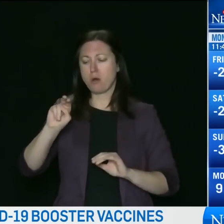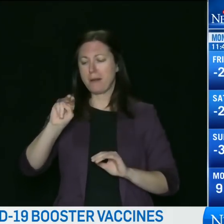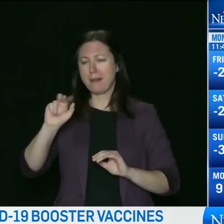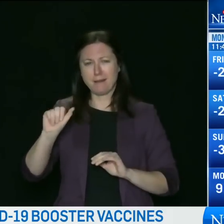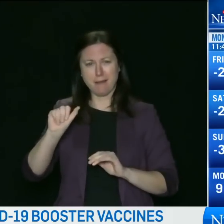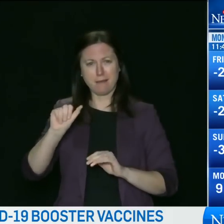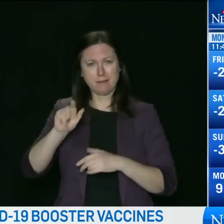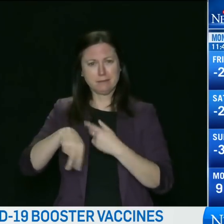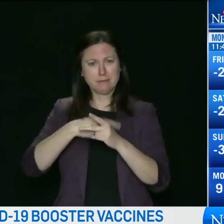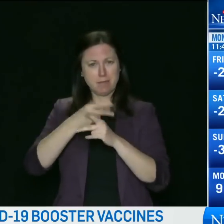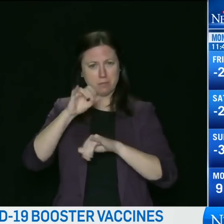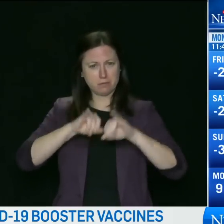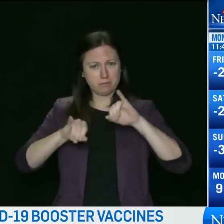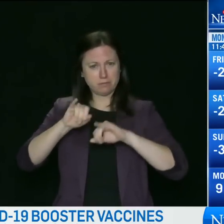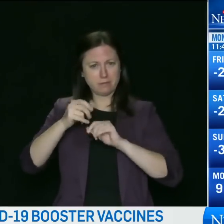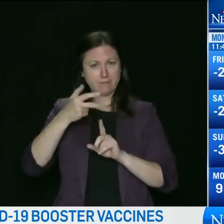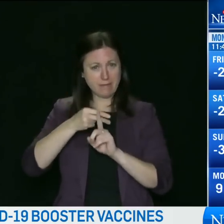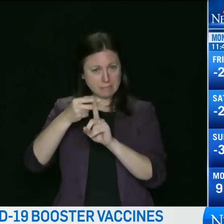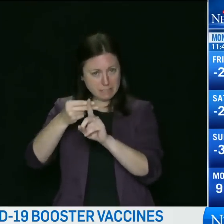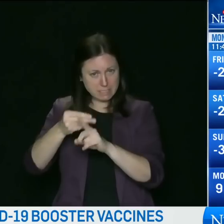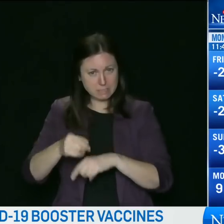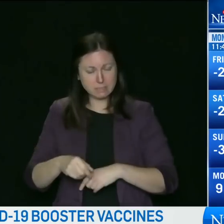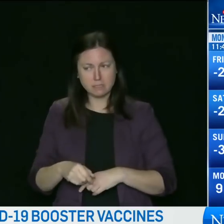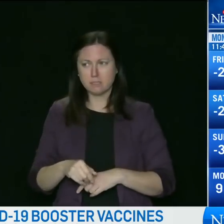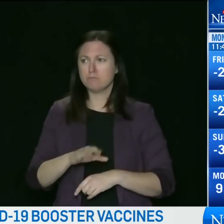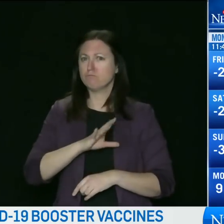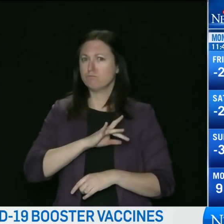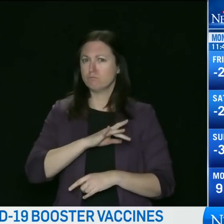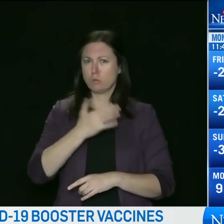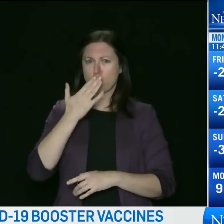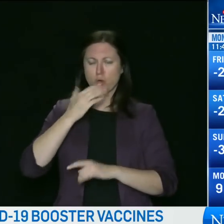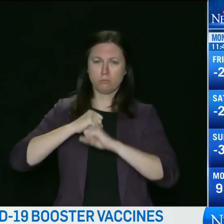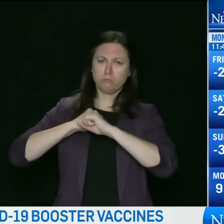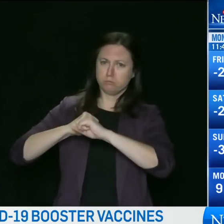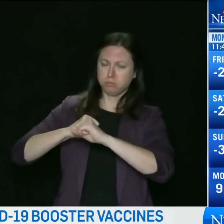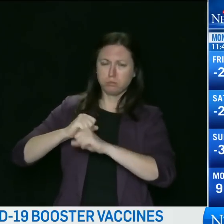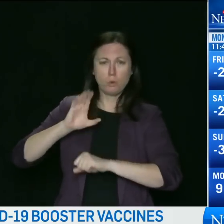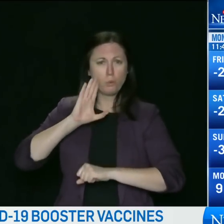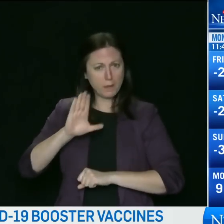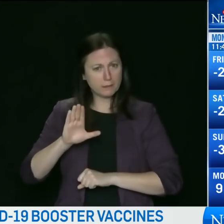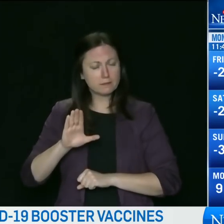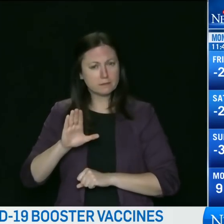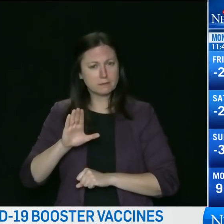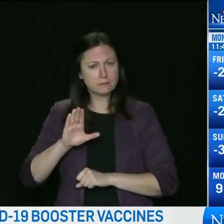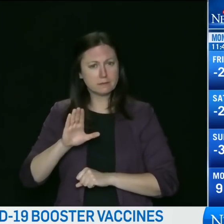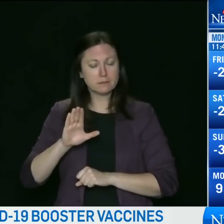EXTREMELY EFFECTIVE.